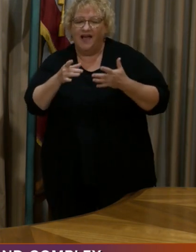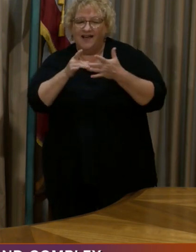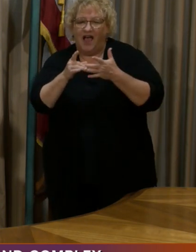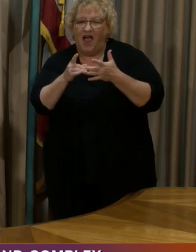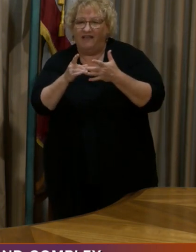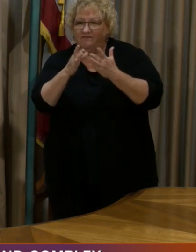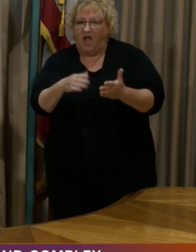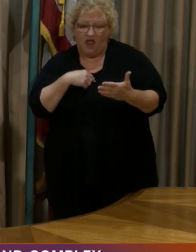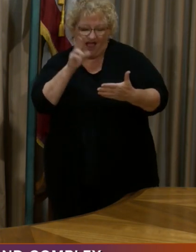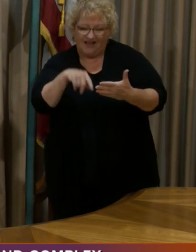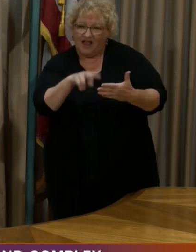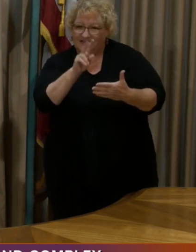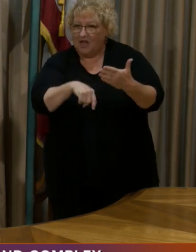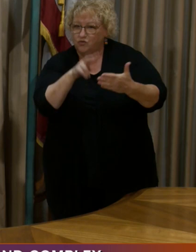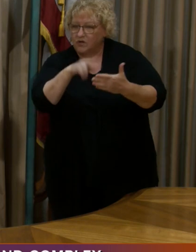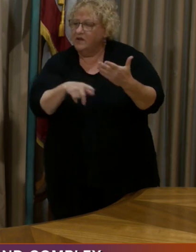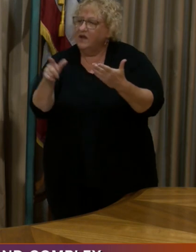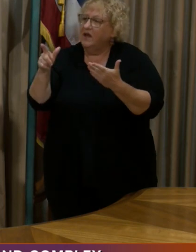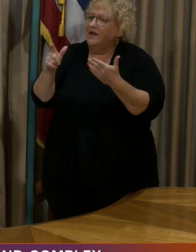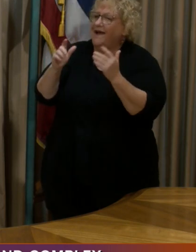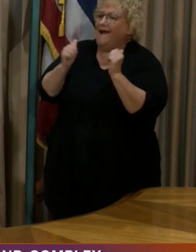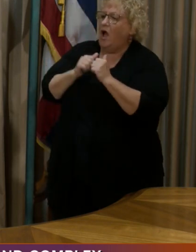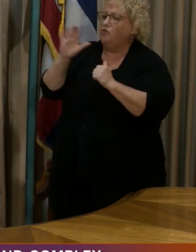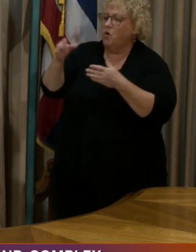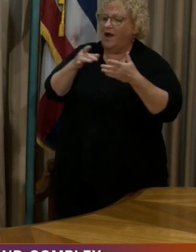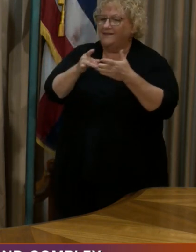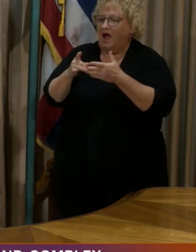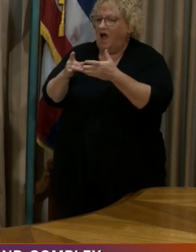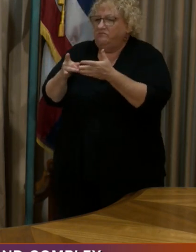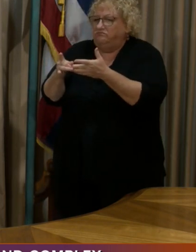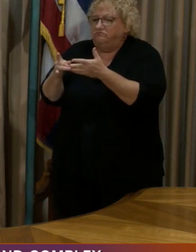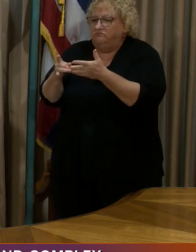YES ON MY SECOND QUESTION.